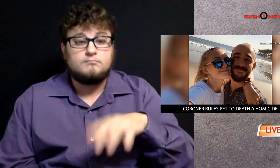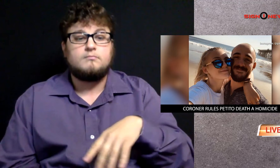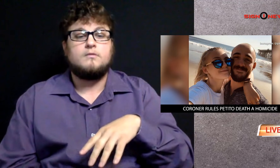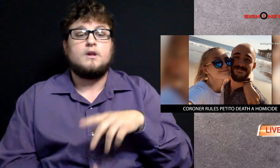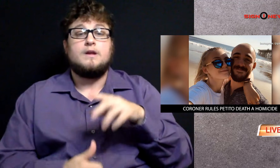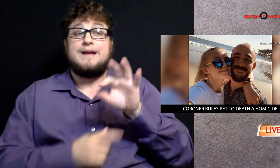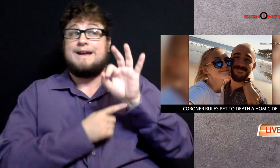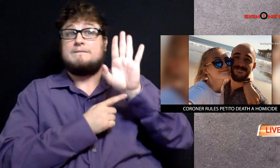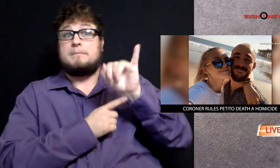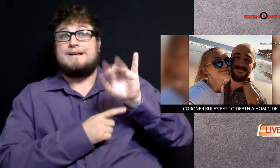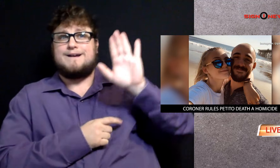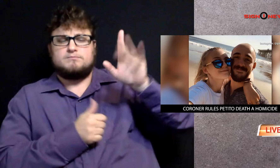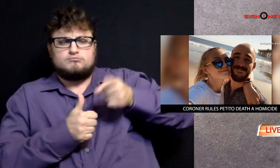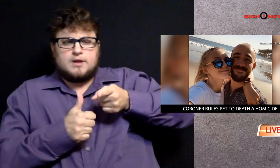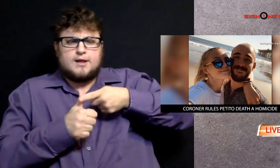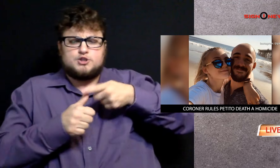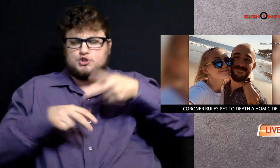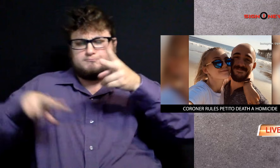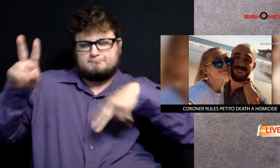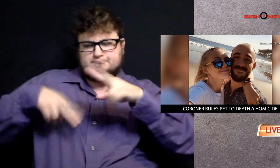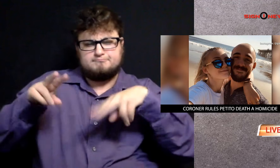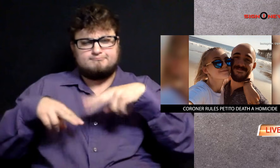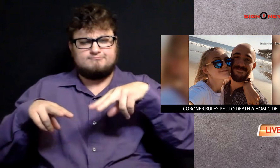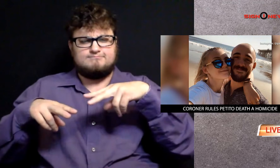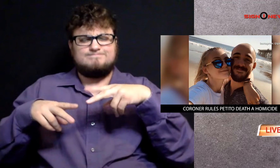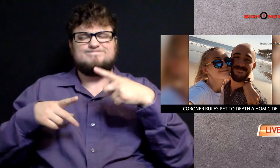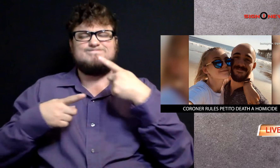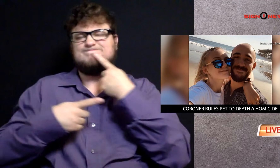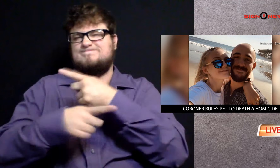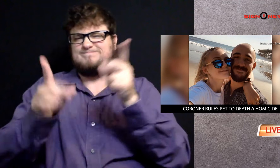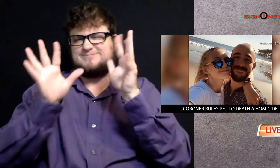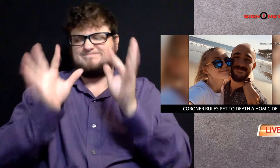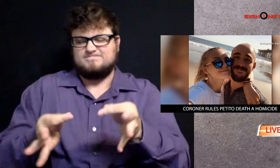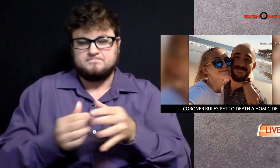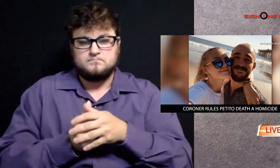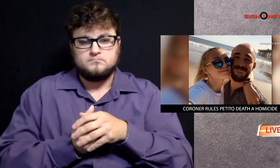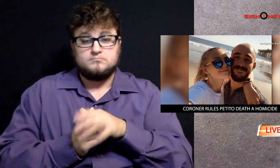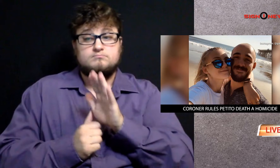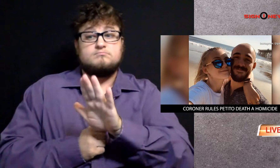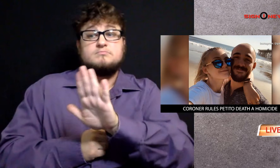the official cause of death has not been released released but the fbi has announced the initial